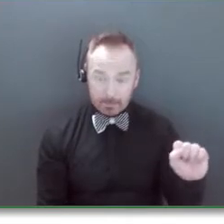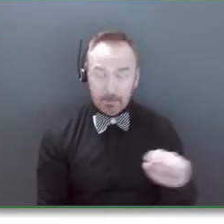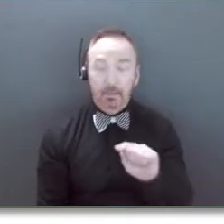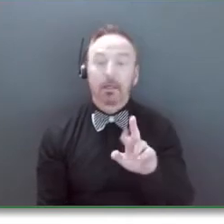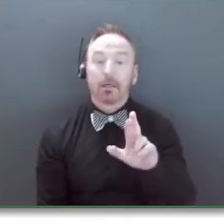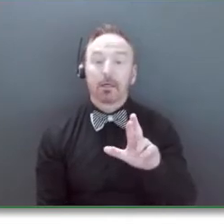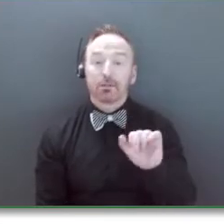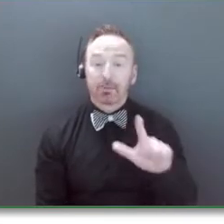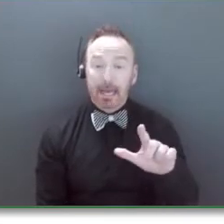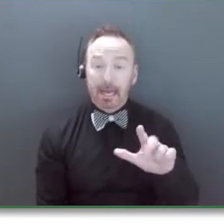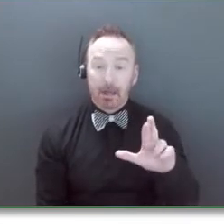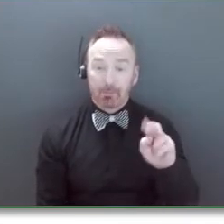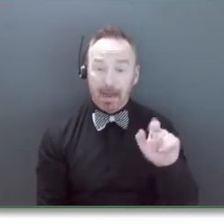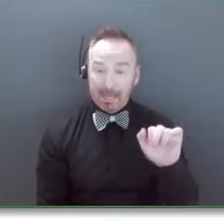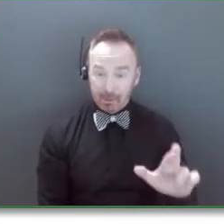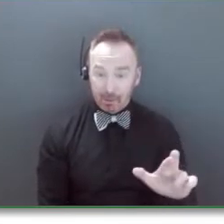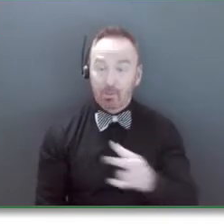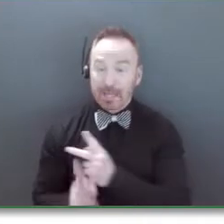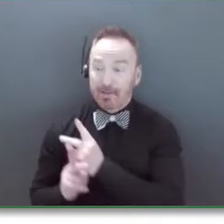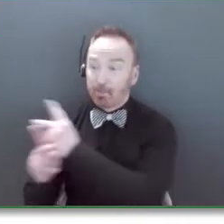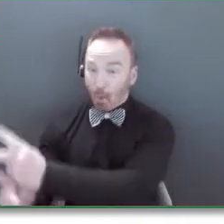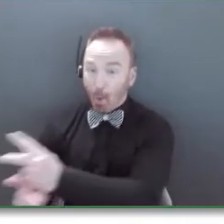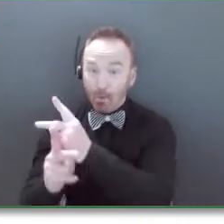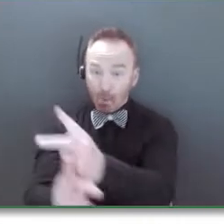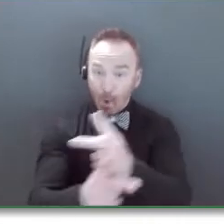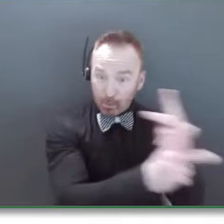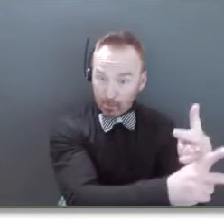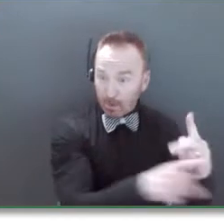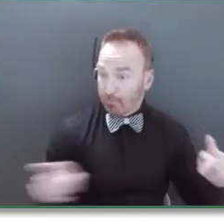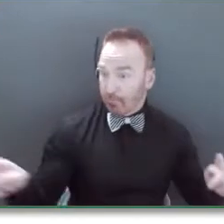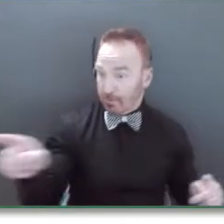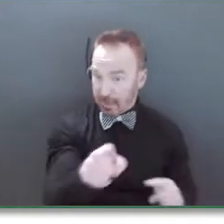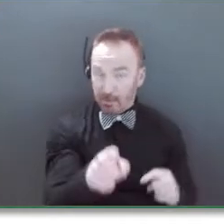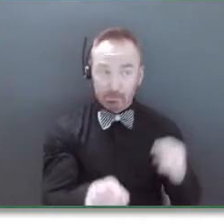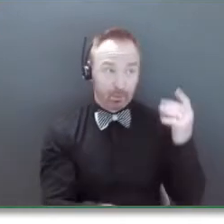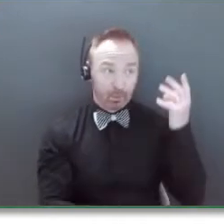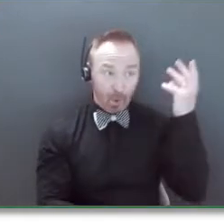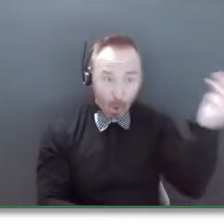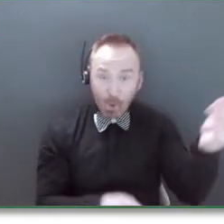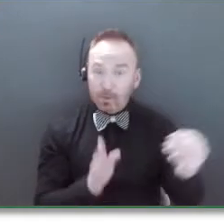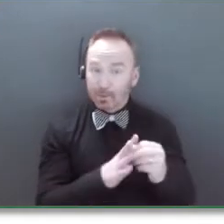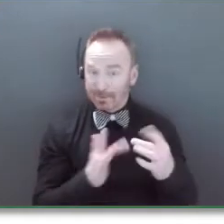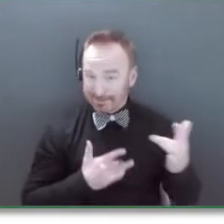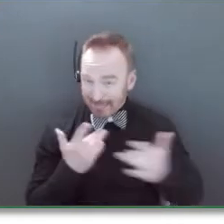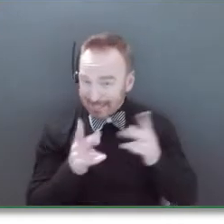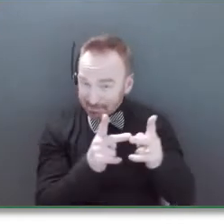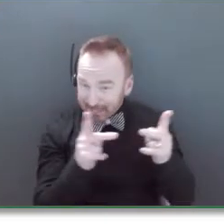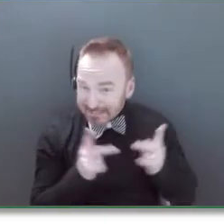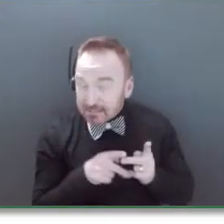know very exciting and challenging destinations. I've got a few examples here on the slide that you'll see and just